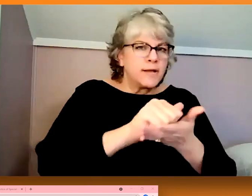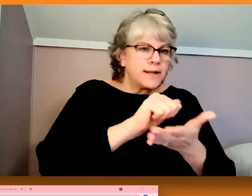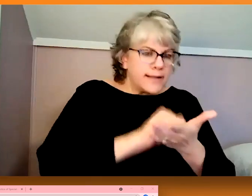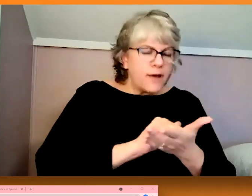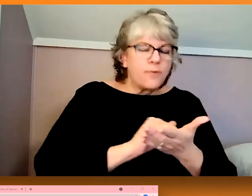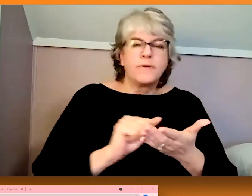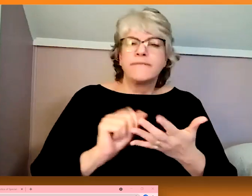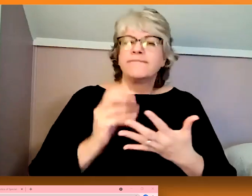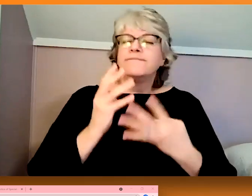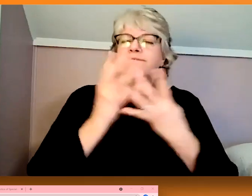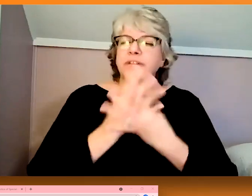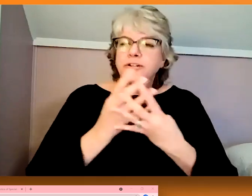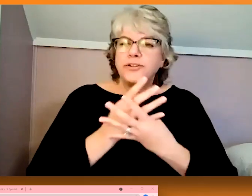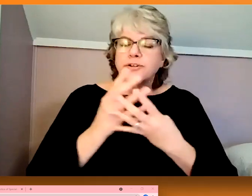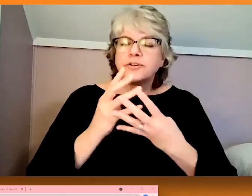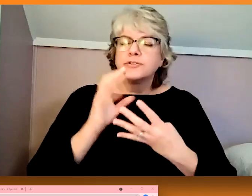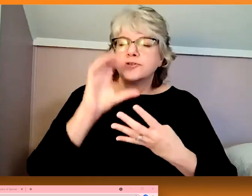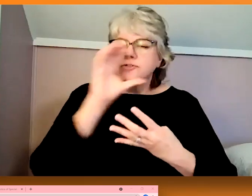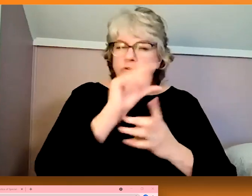and focus your search.